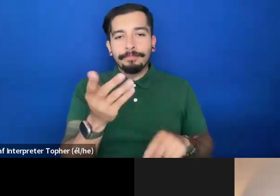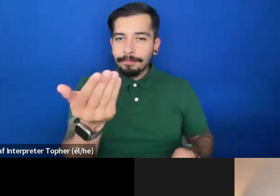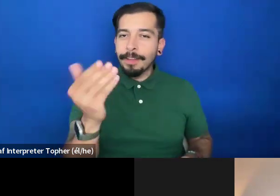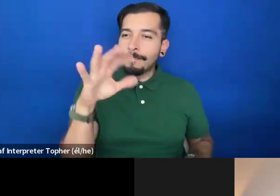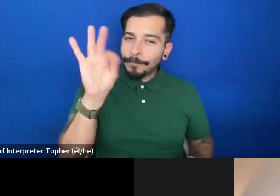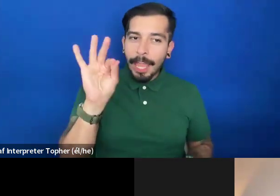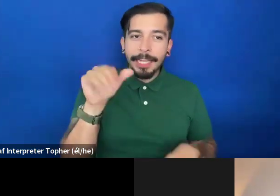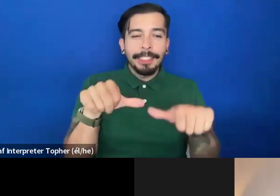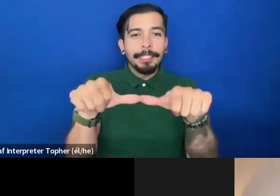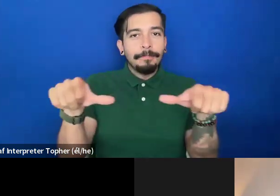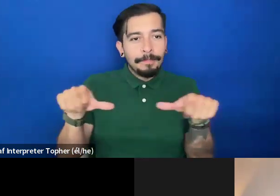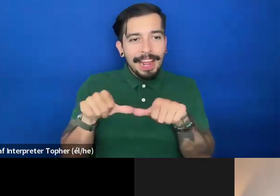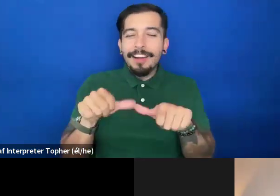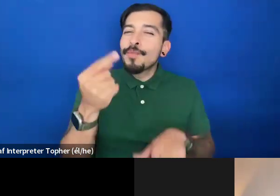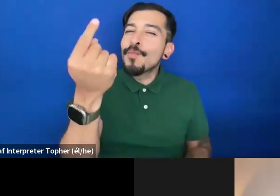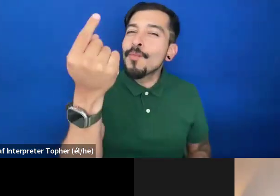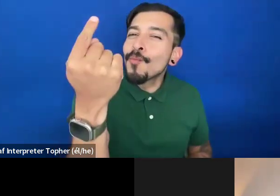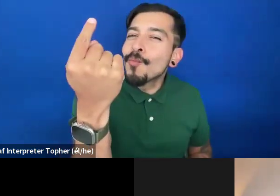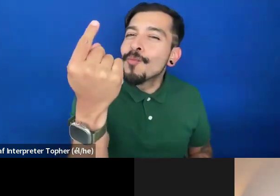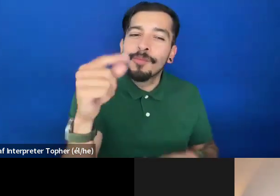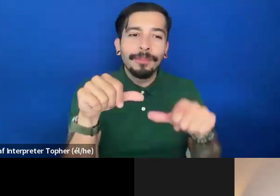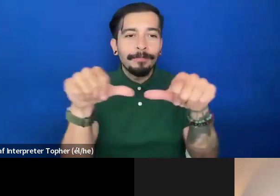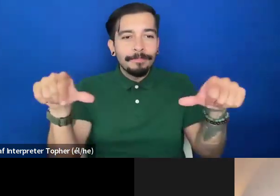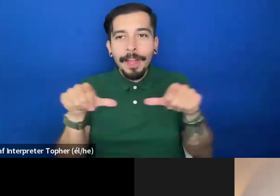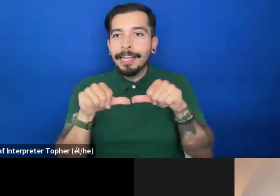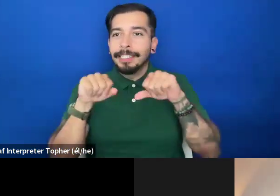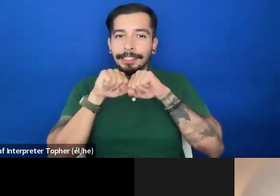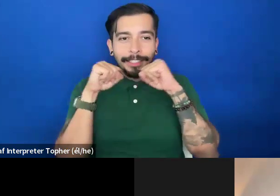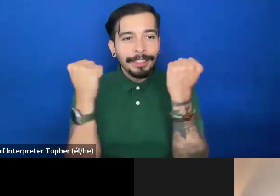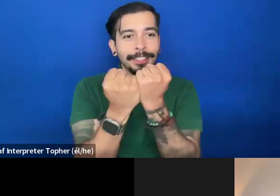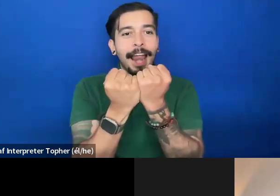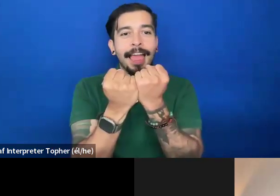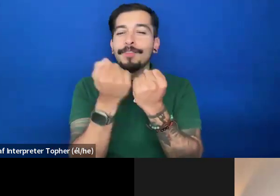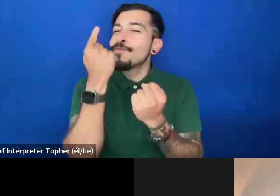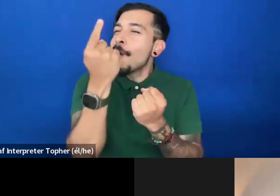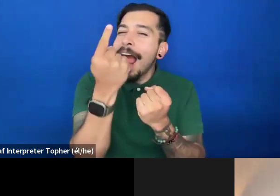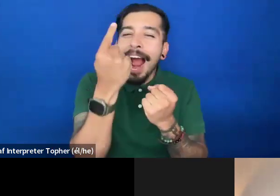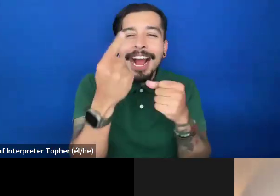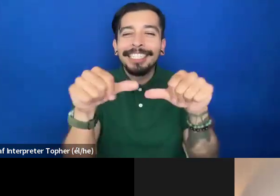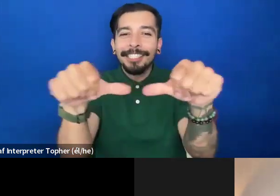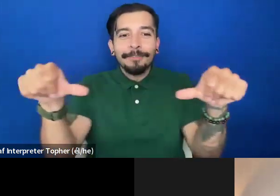a single intersection of life that has no disabled people. And, and we know that's not possible, right?